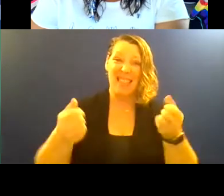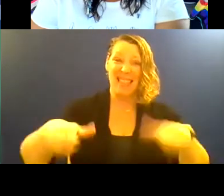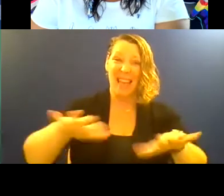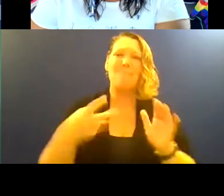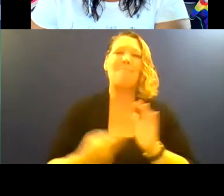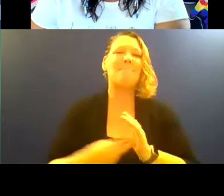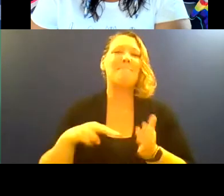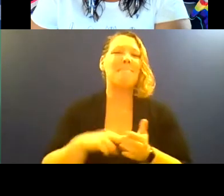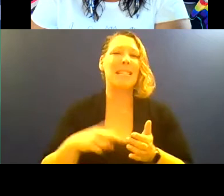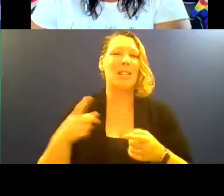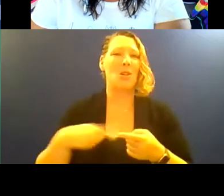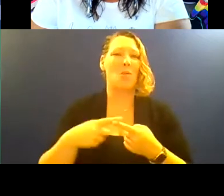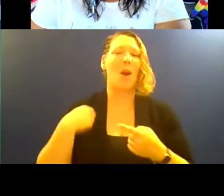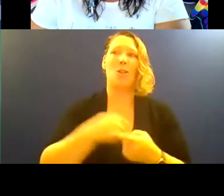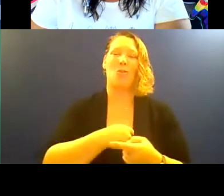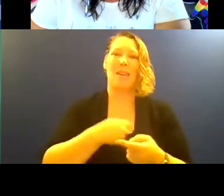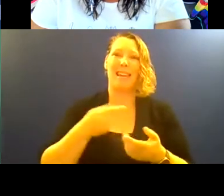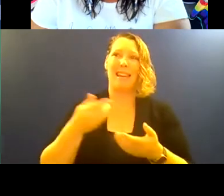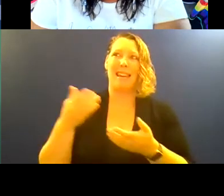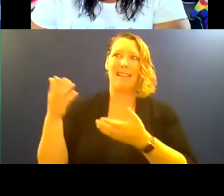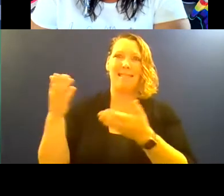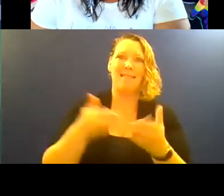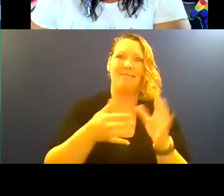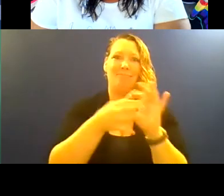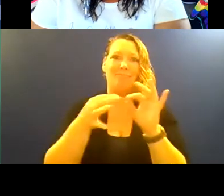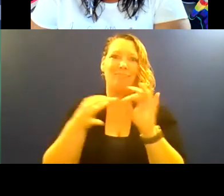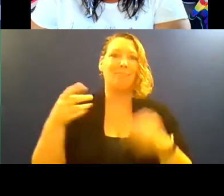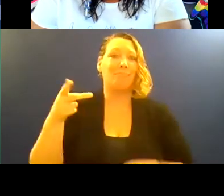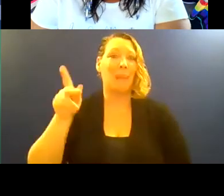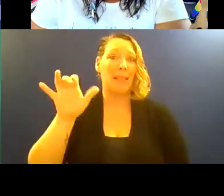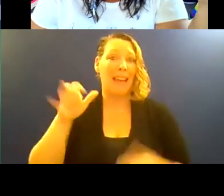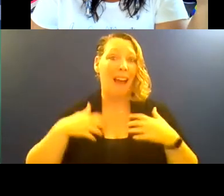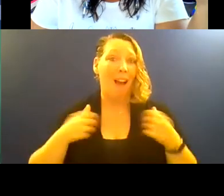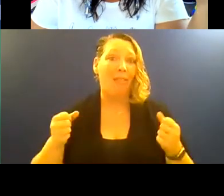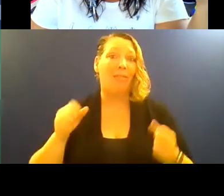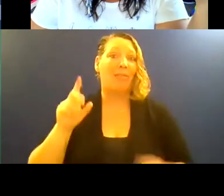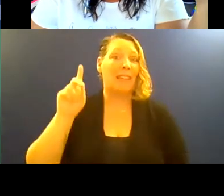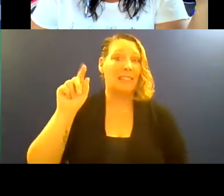What does that mean when we bring that into the space of public health and data?